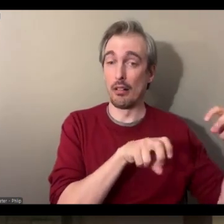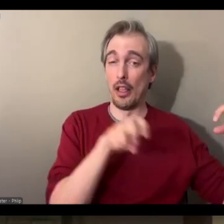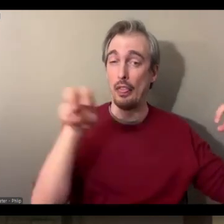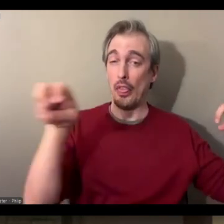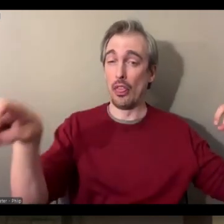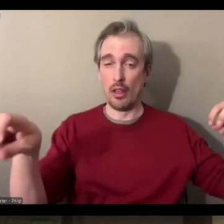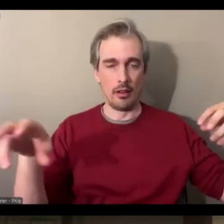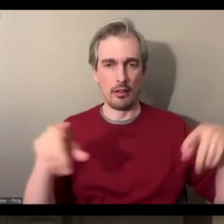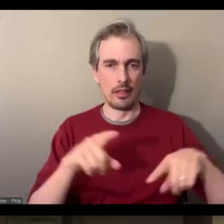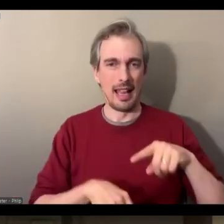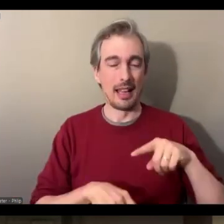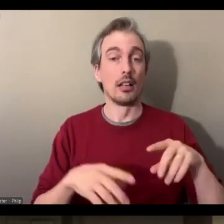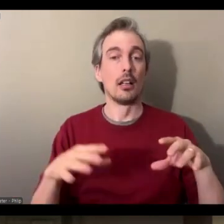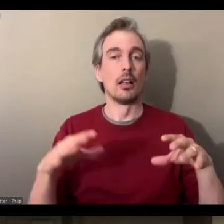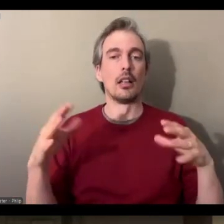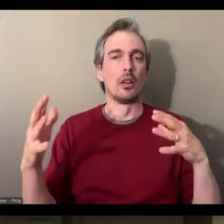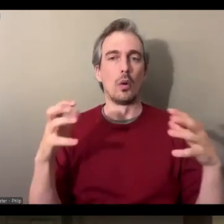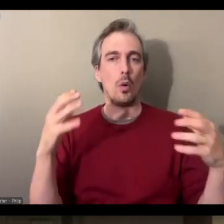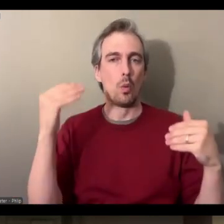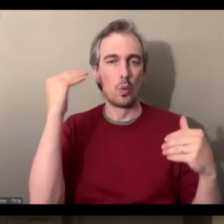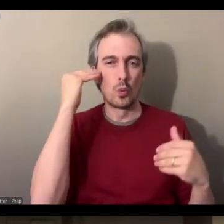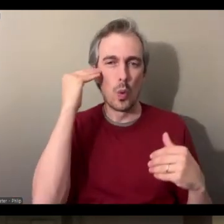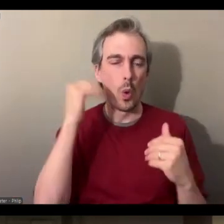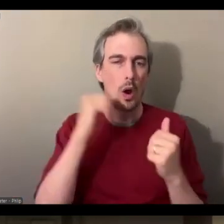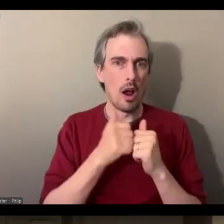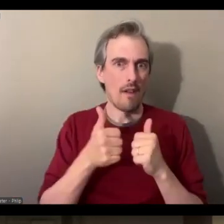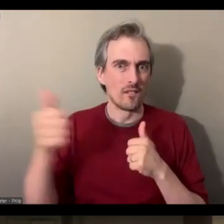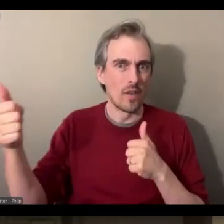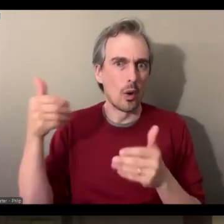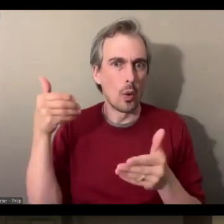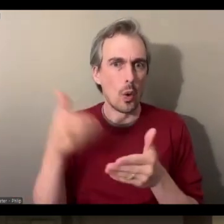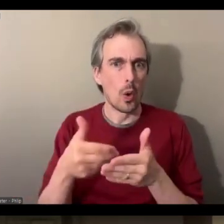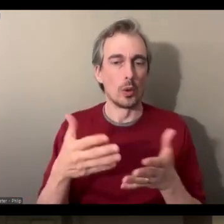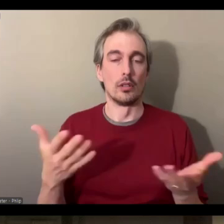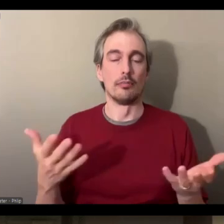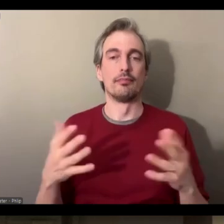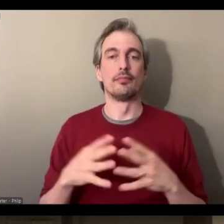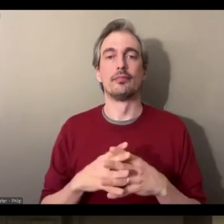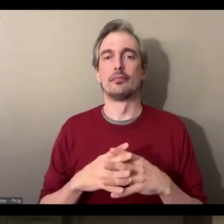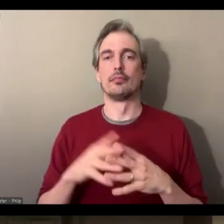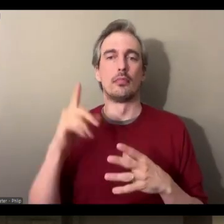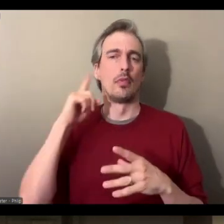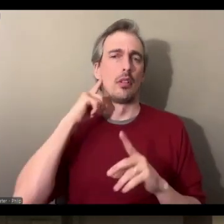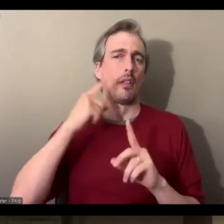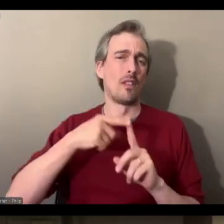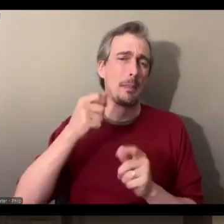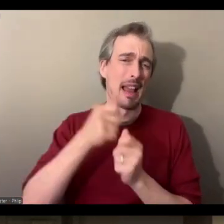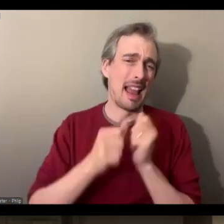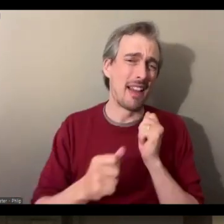want to know. We heard from every user group, lots of user groups -- I want to be able to call the